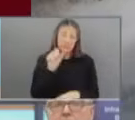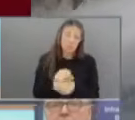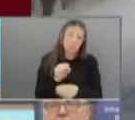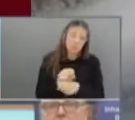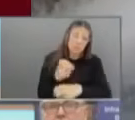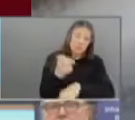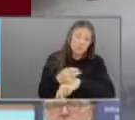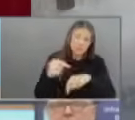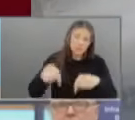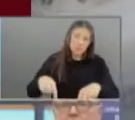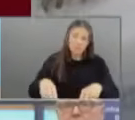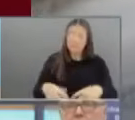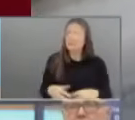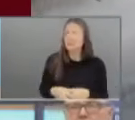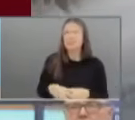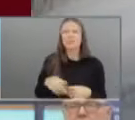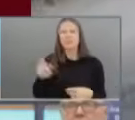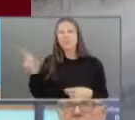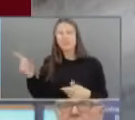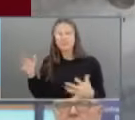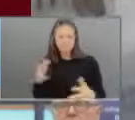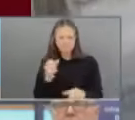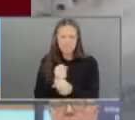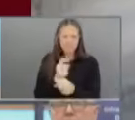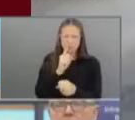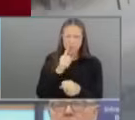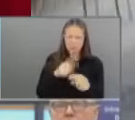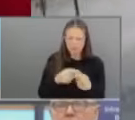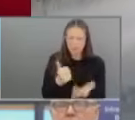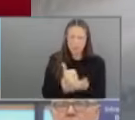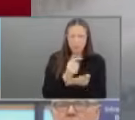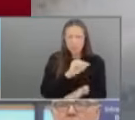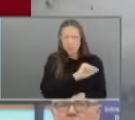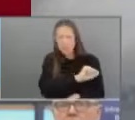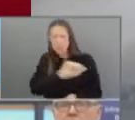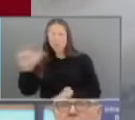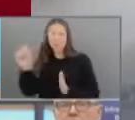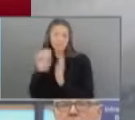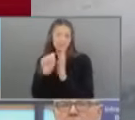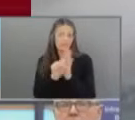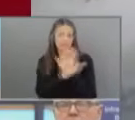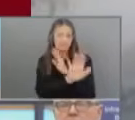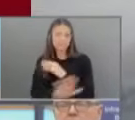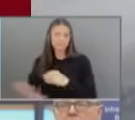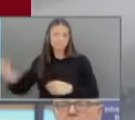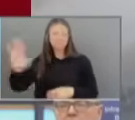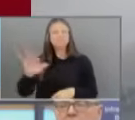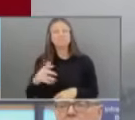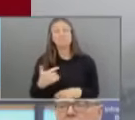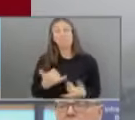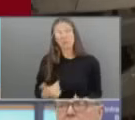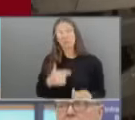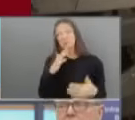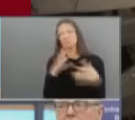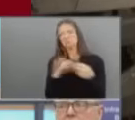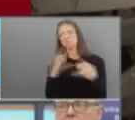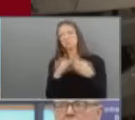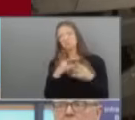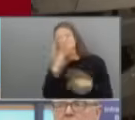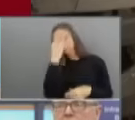THERE’S A WHOLE LOT OF PEOPLE BEEN HERE DURING THIS TIME. AND AND THE TEAMS HAVE BEEN WORKING REALLY HARD DURING THIS TIME TO TRY TO MAKE SURE THAT WE MEET THE NEEDS ACROSS THE STATE.